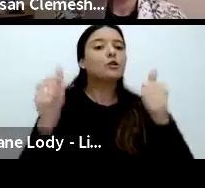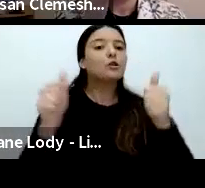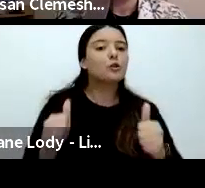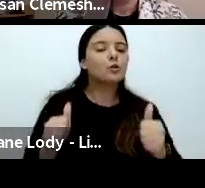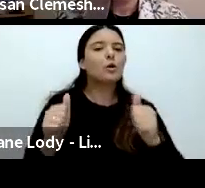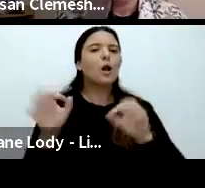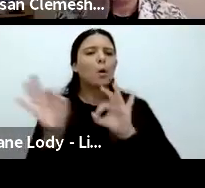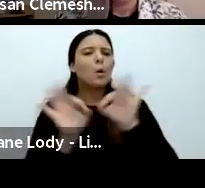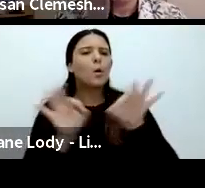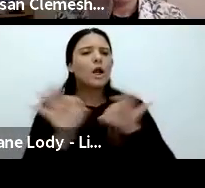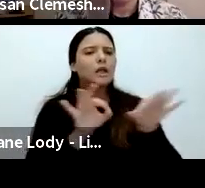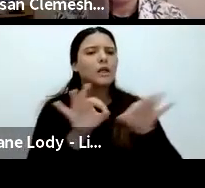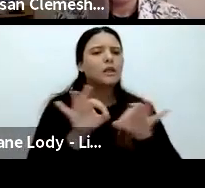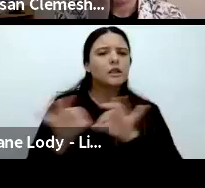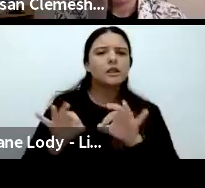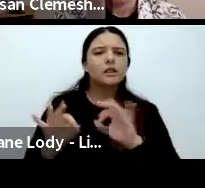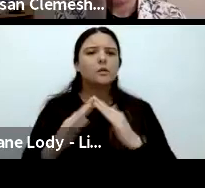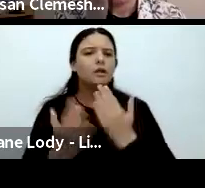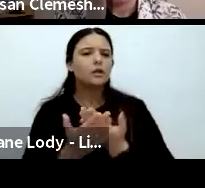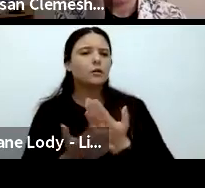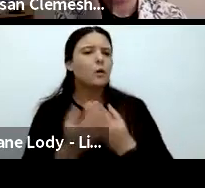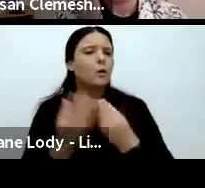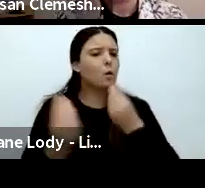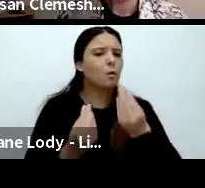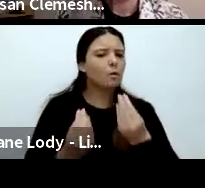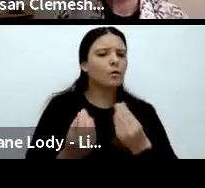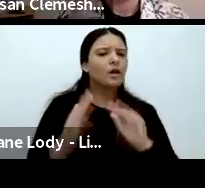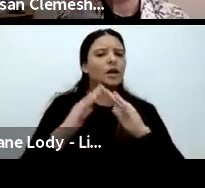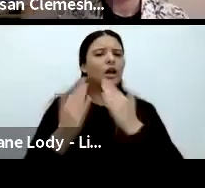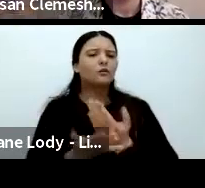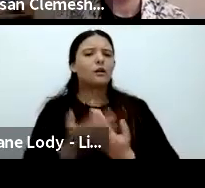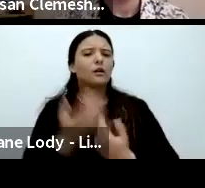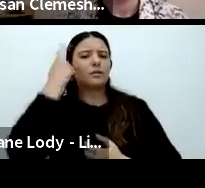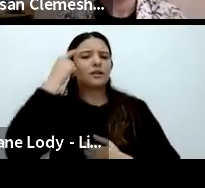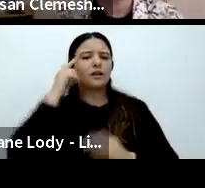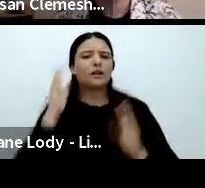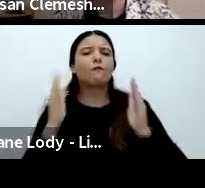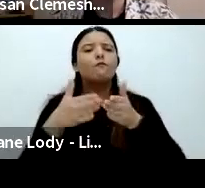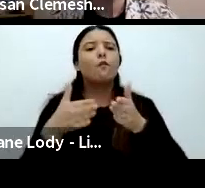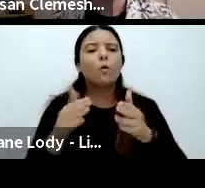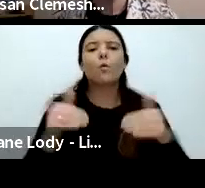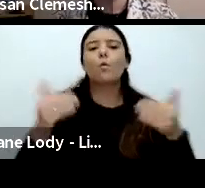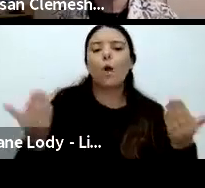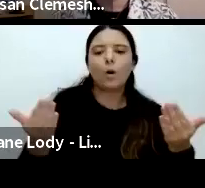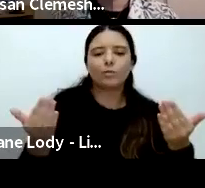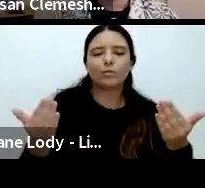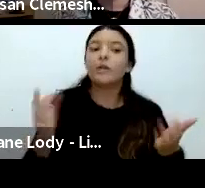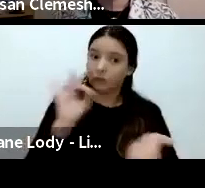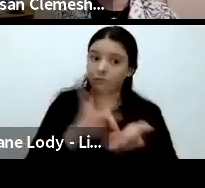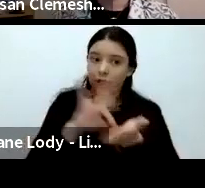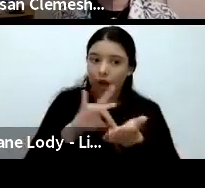structured and organized and design. ed to do that ed to do that matters more than anything and unfortunately I think. that's true.